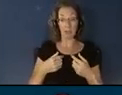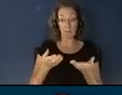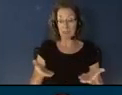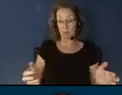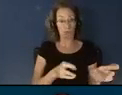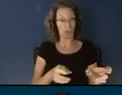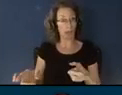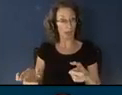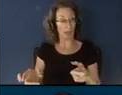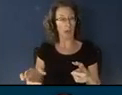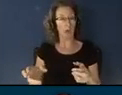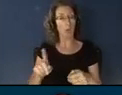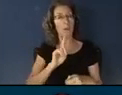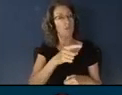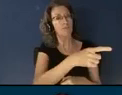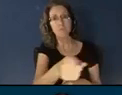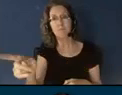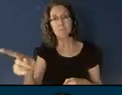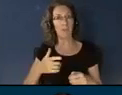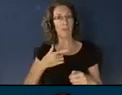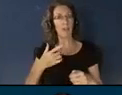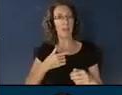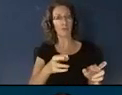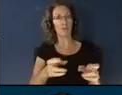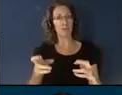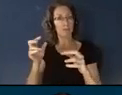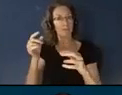make sure that everybody's sort of on the same page when we're giving the presentations during